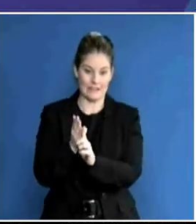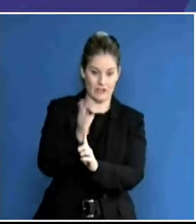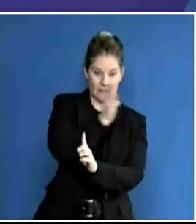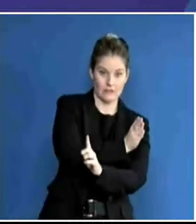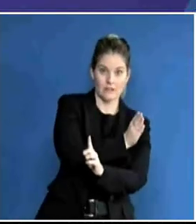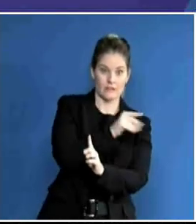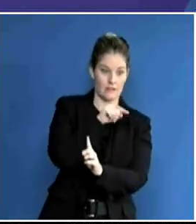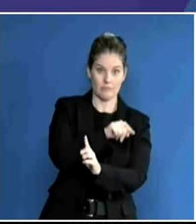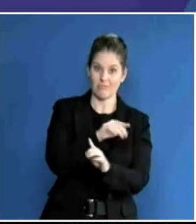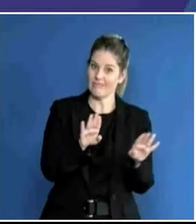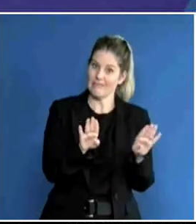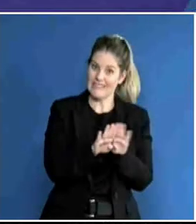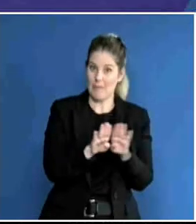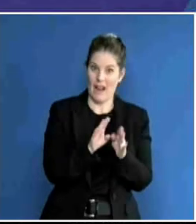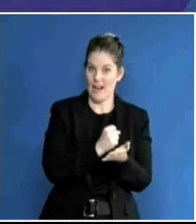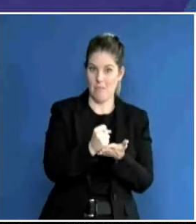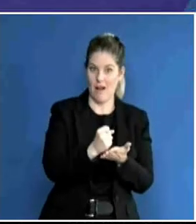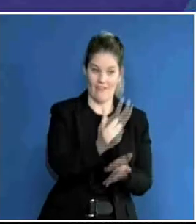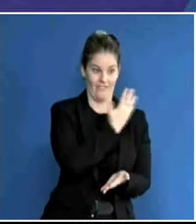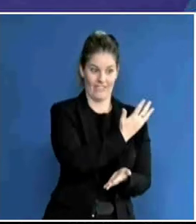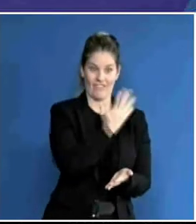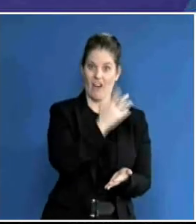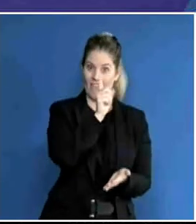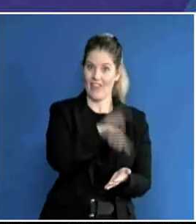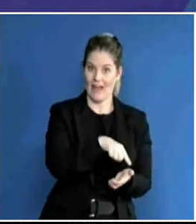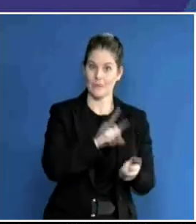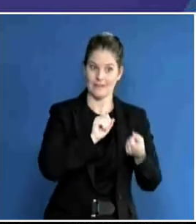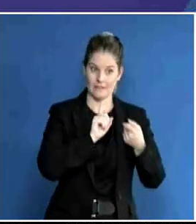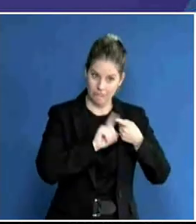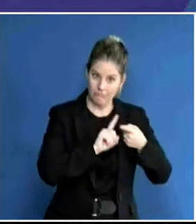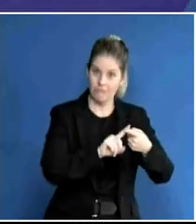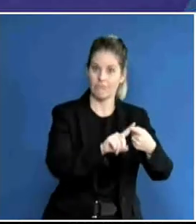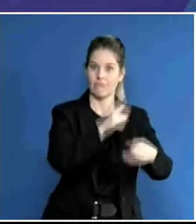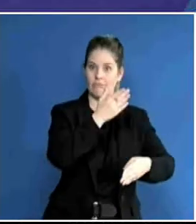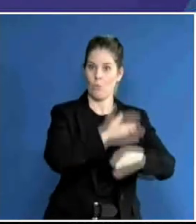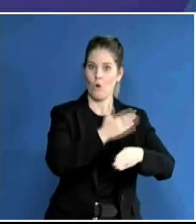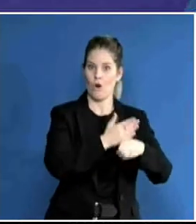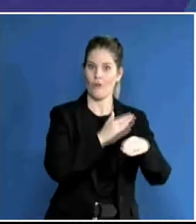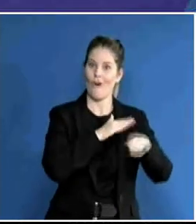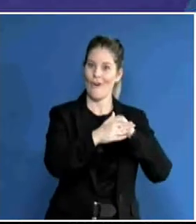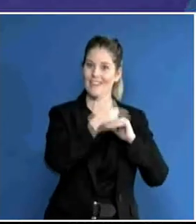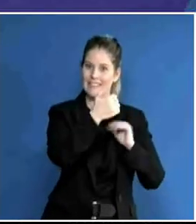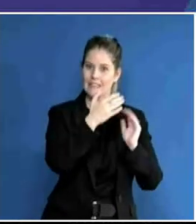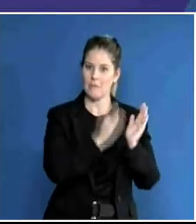had remained in employment for six months or more, but that figure represented 17.8 per